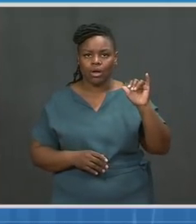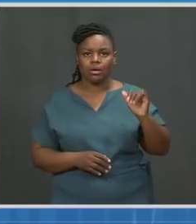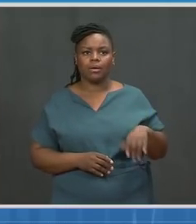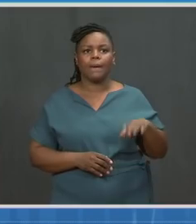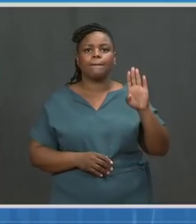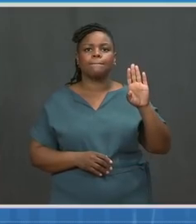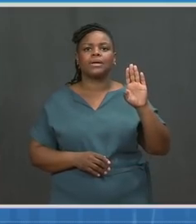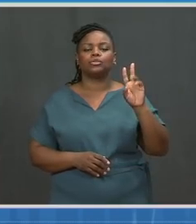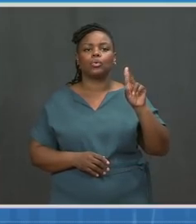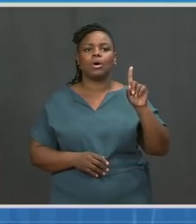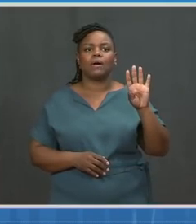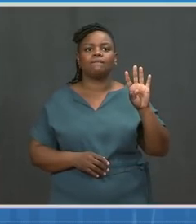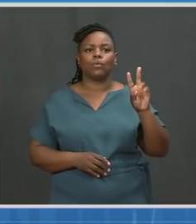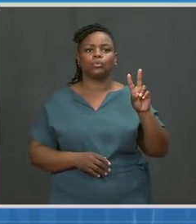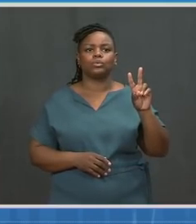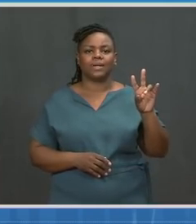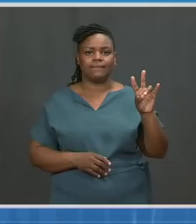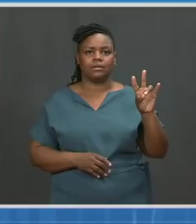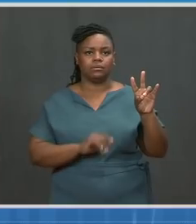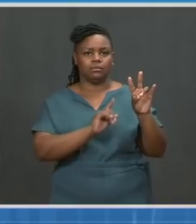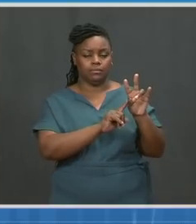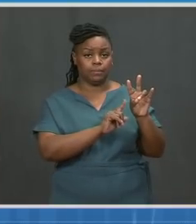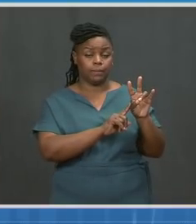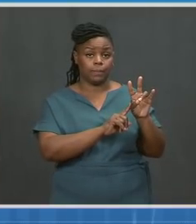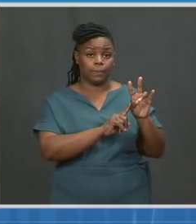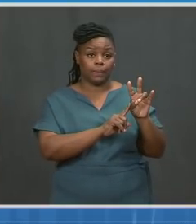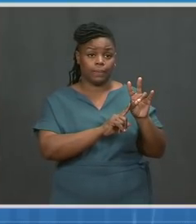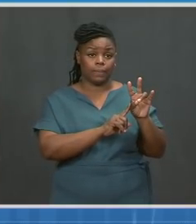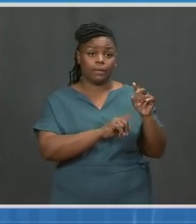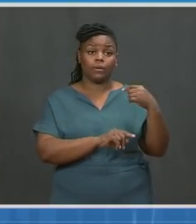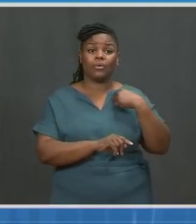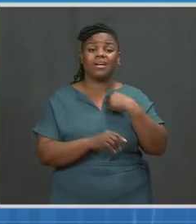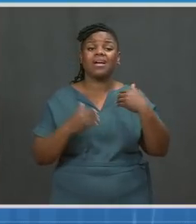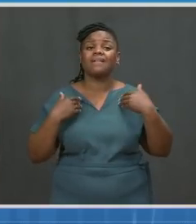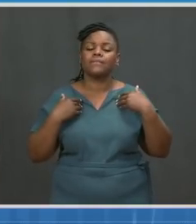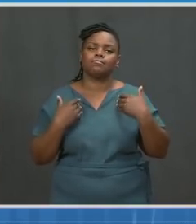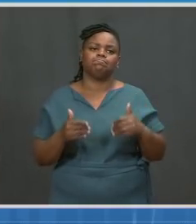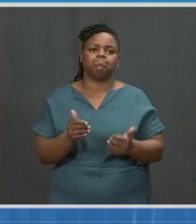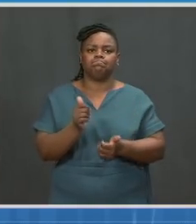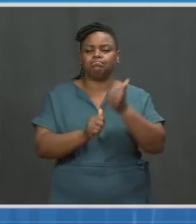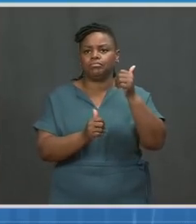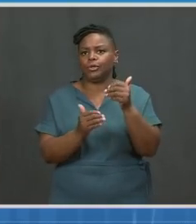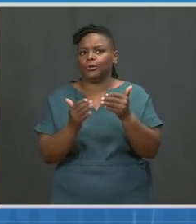Next slide. Here we have mostly in vitro data. And by "in vitro data,"